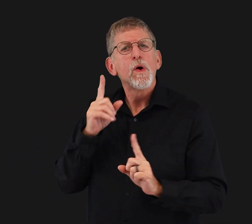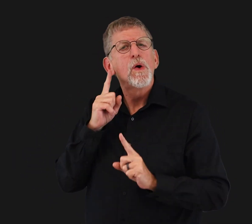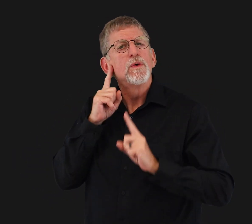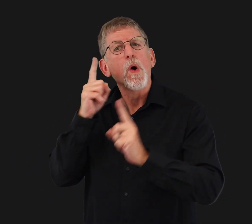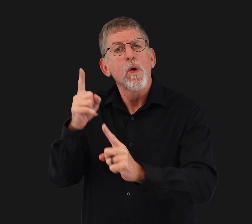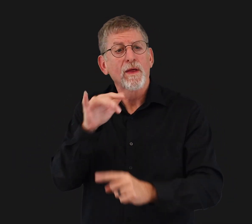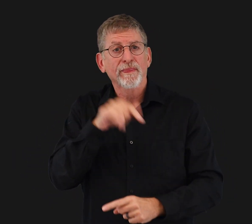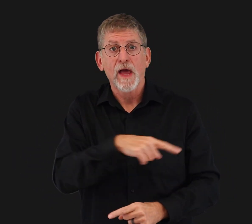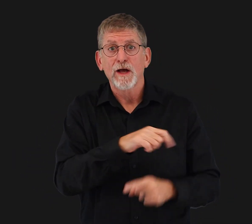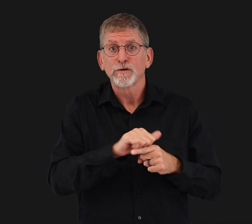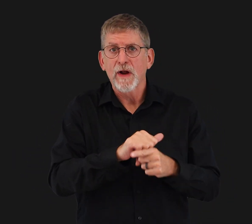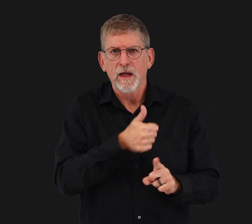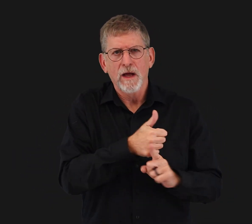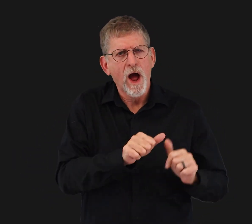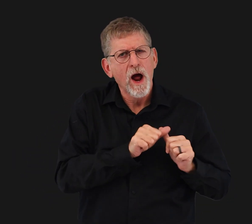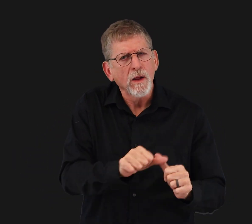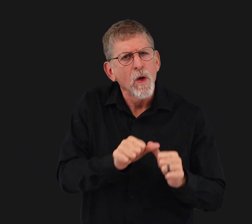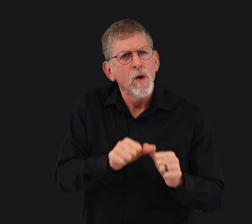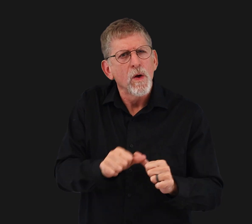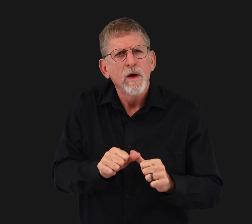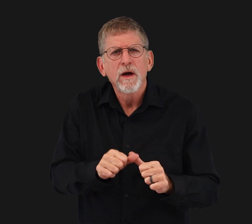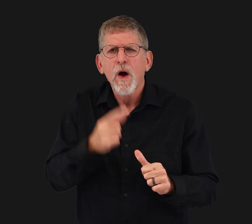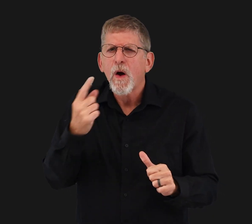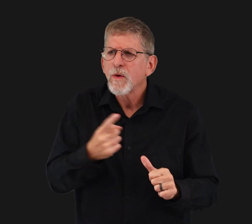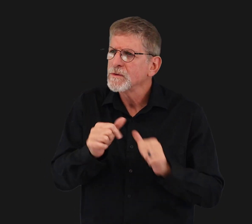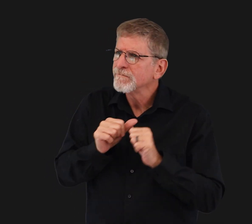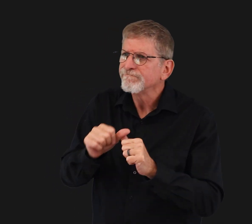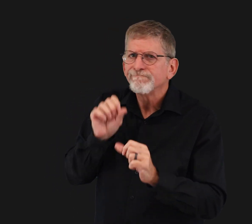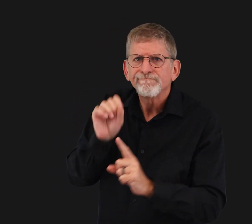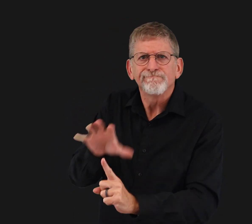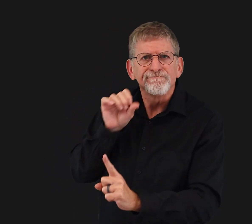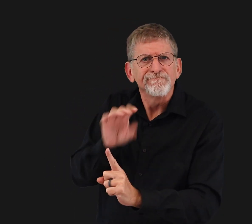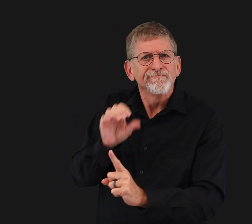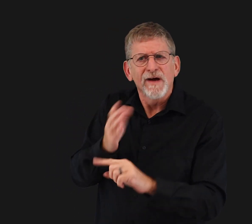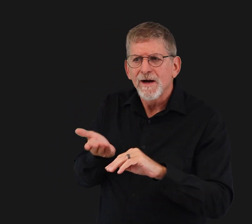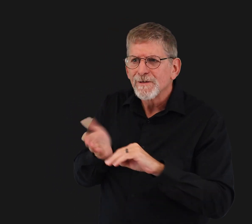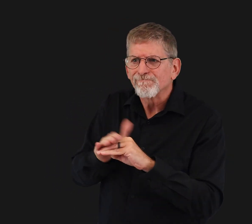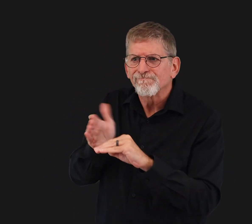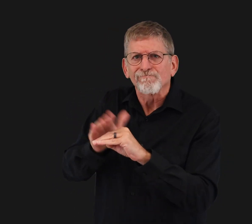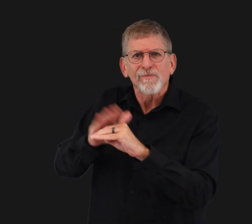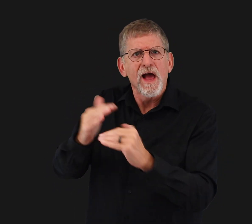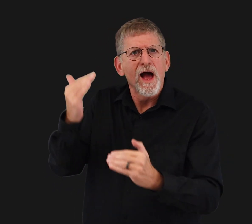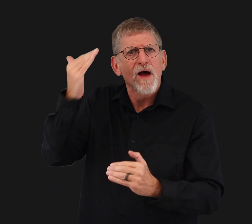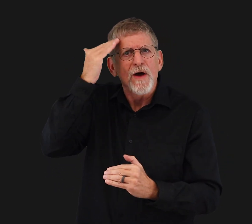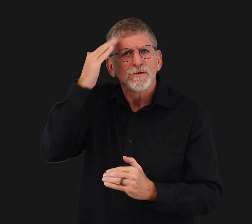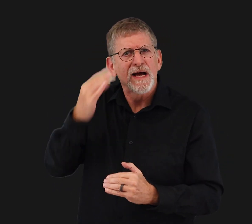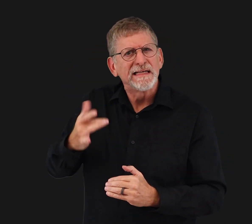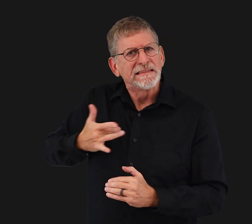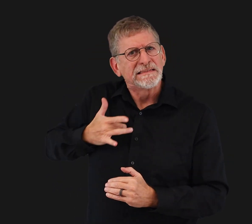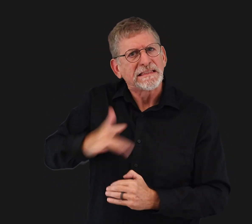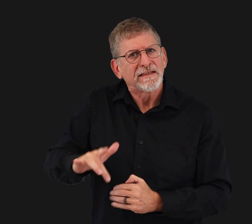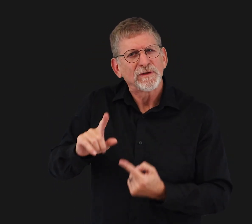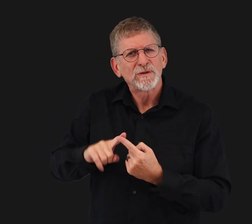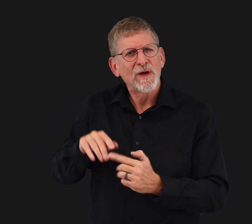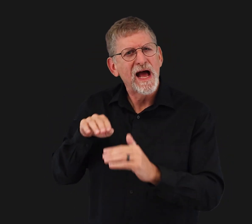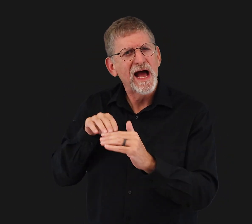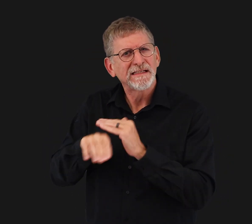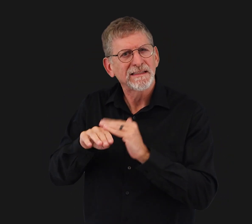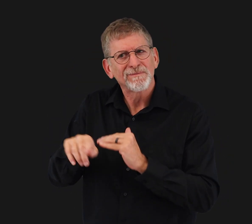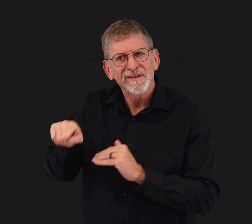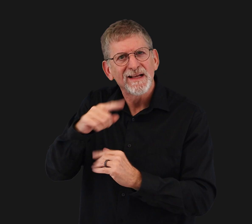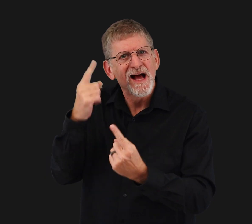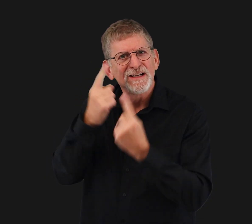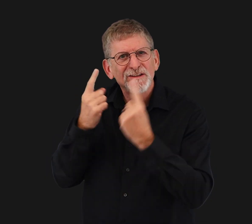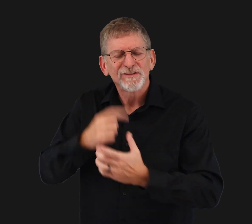with the goal of this ongoing training always being to increase awareness and sensitivity to accessibility considerations.